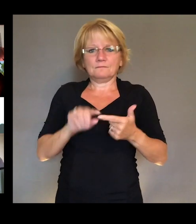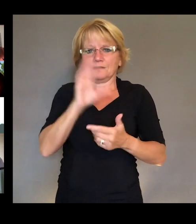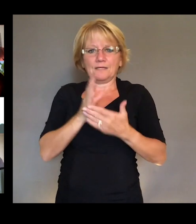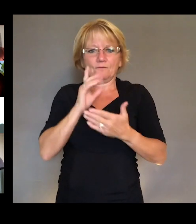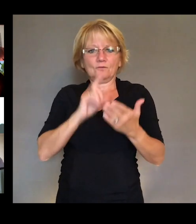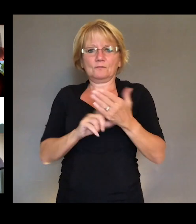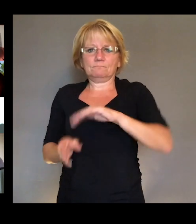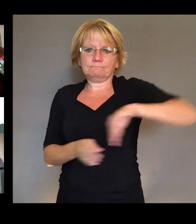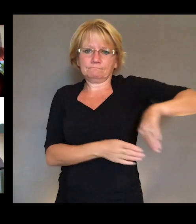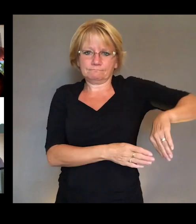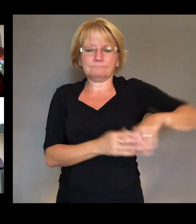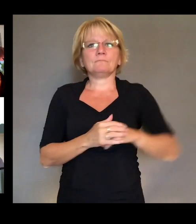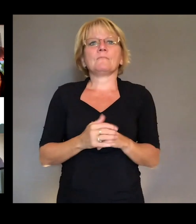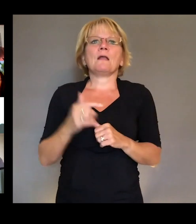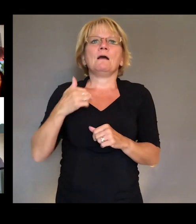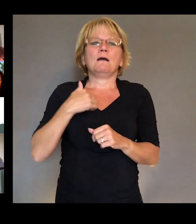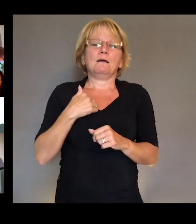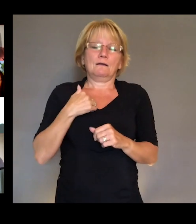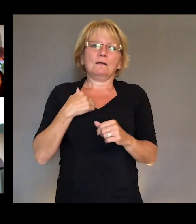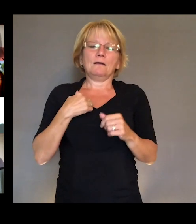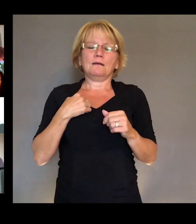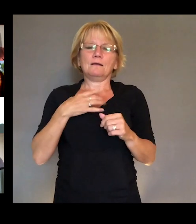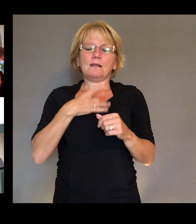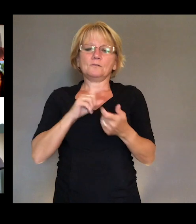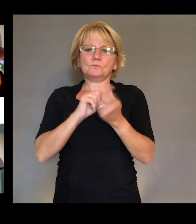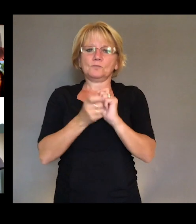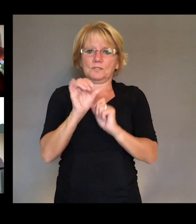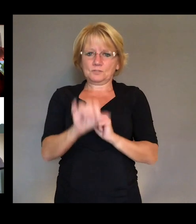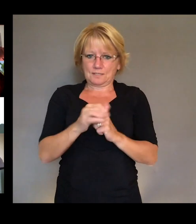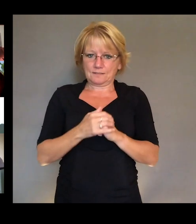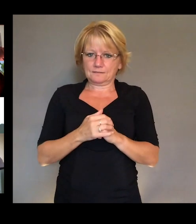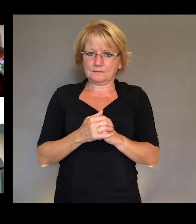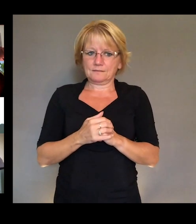Maybe we can start by changing that. And I wanna give you the example of